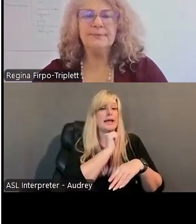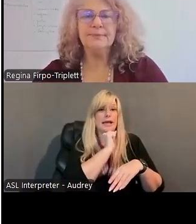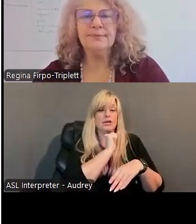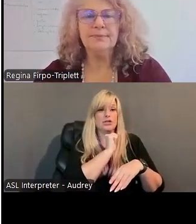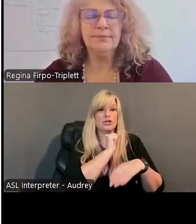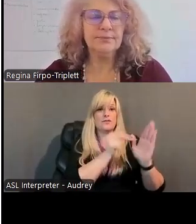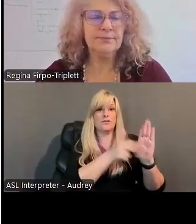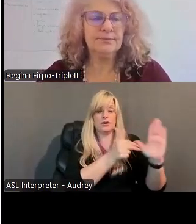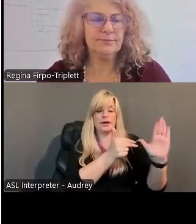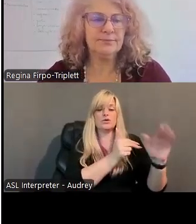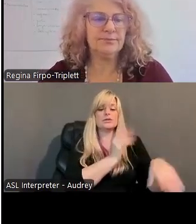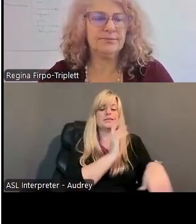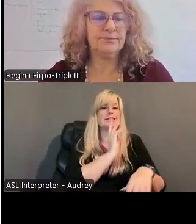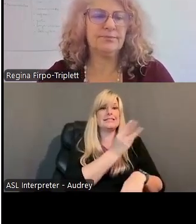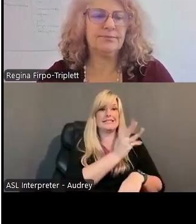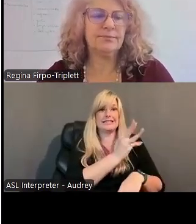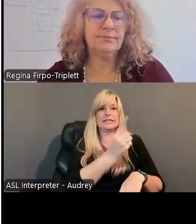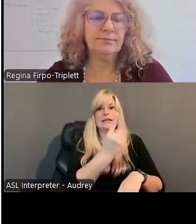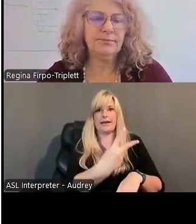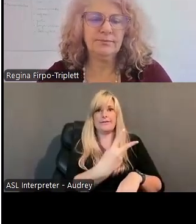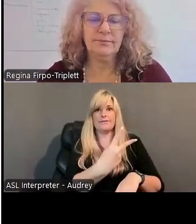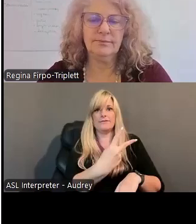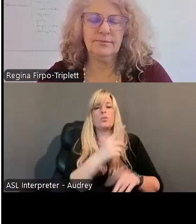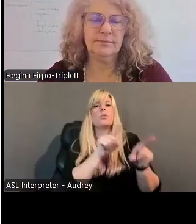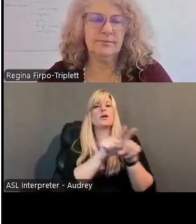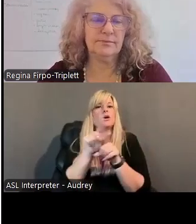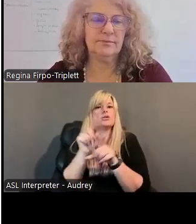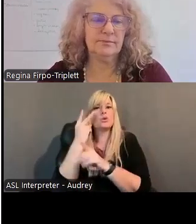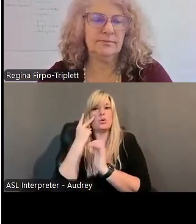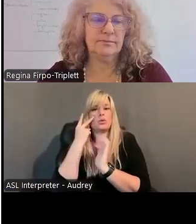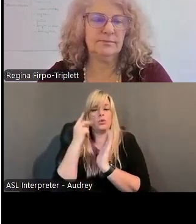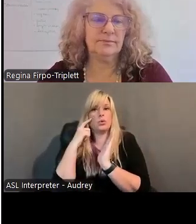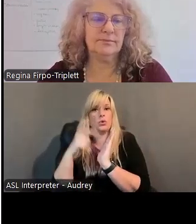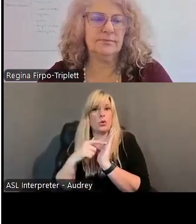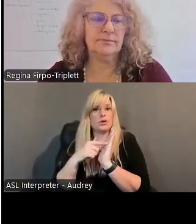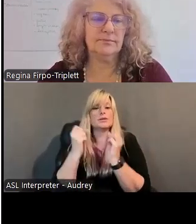We also saw that a large portion of our participants were employed either full